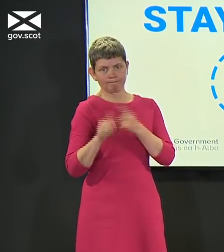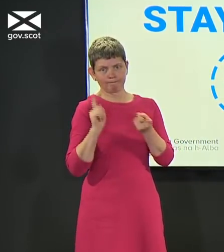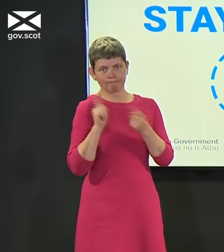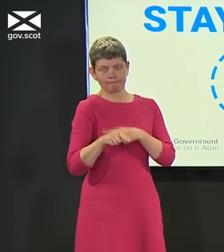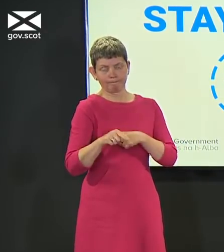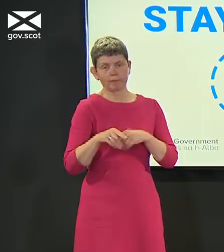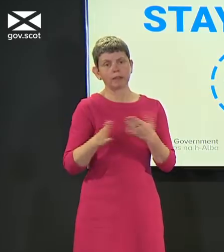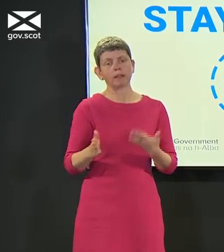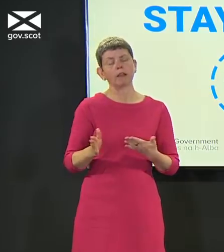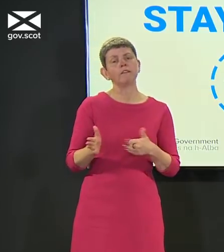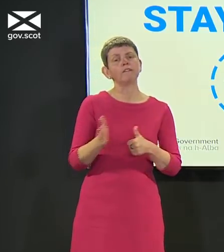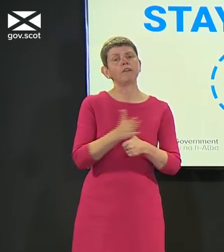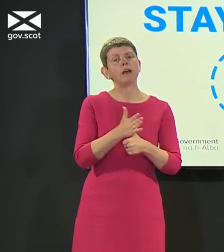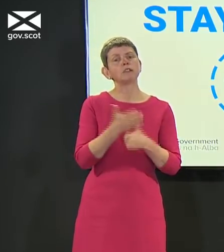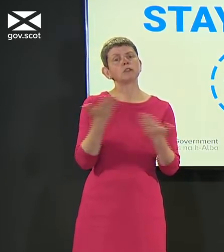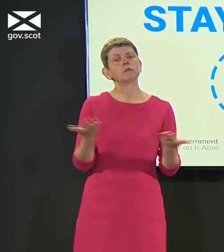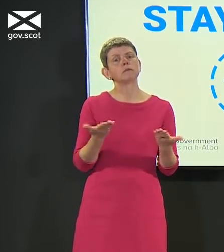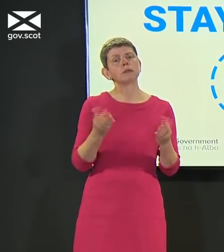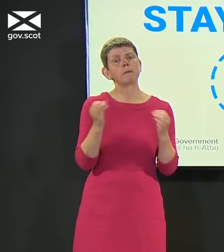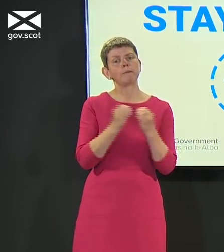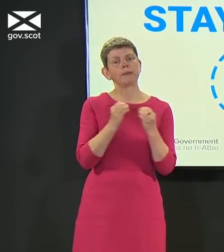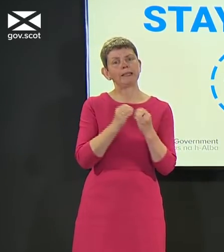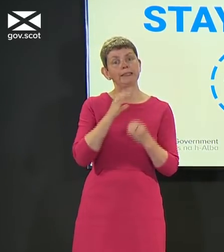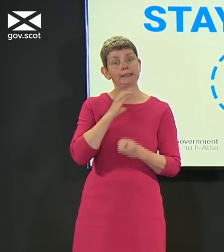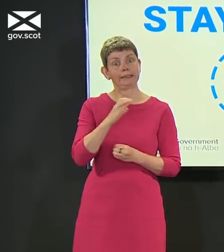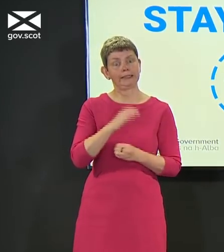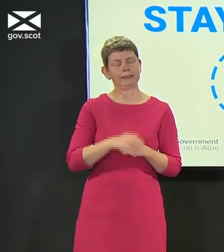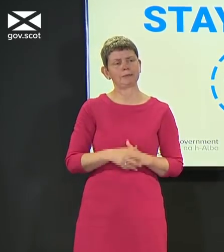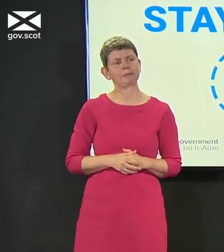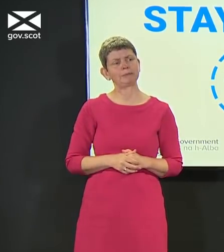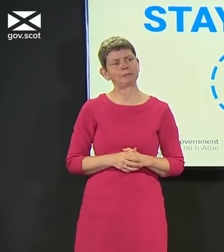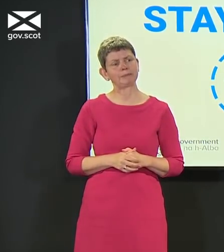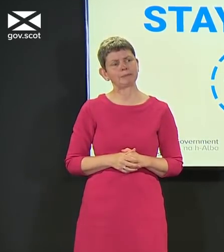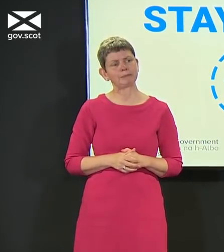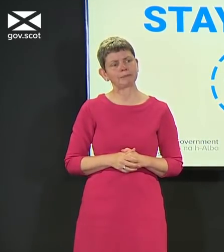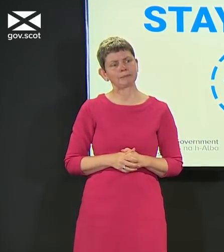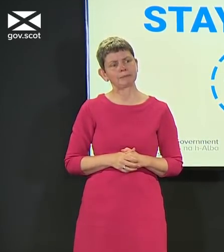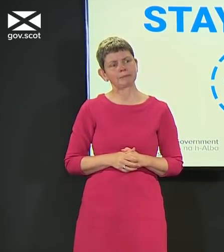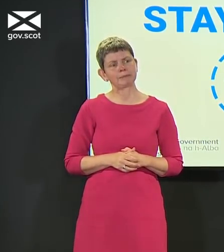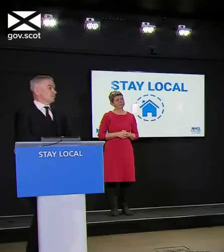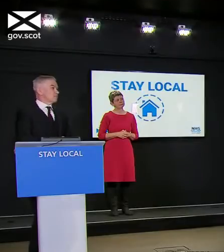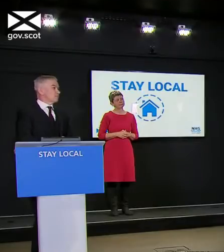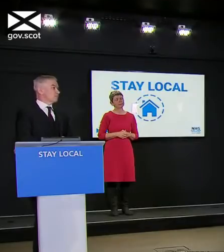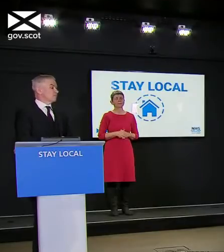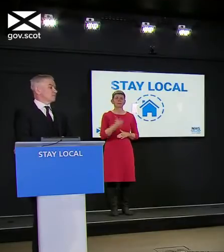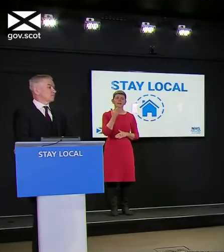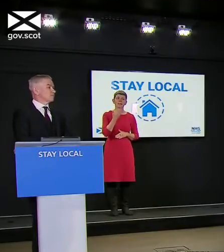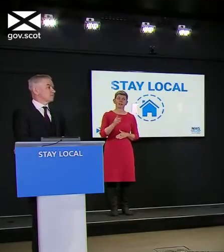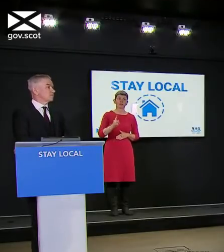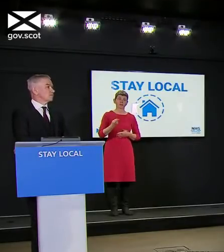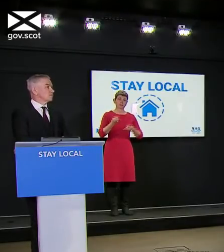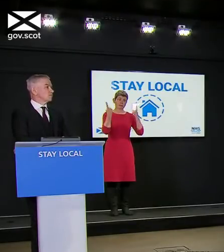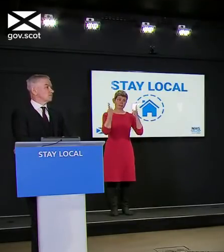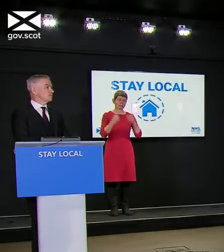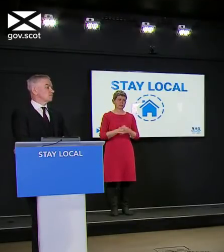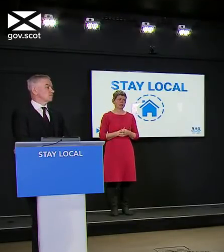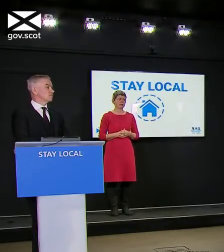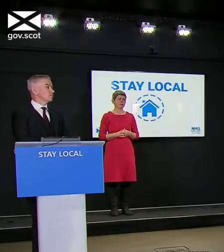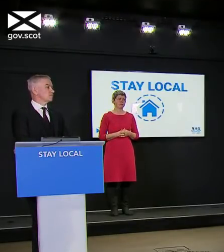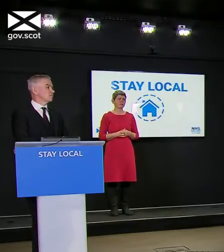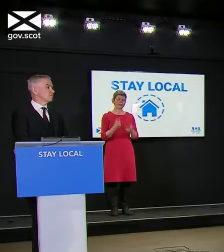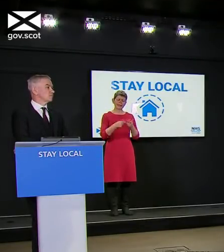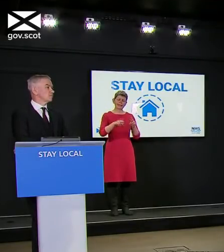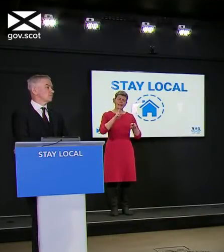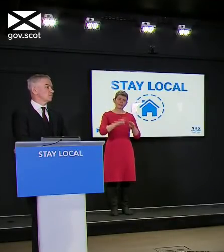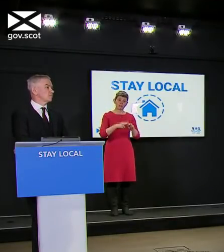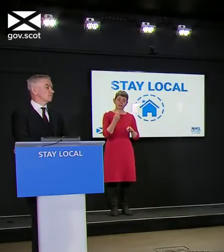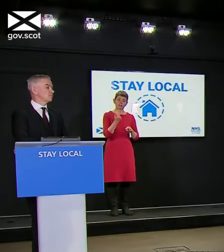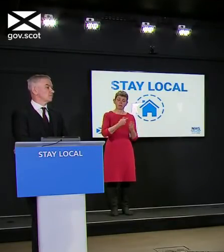go to Glenn Campbell from the BBC thank you first minister if you're able to ease some restrictions